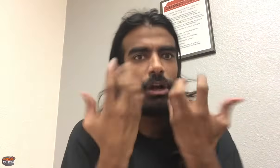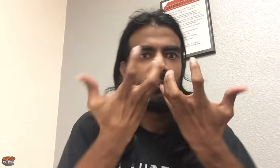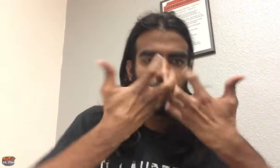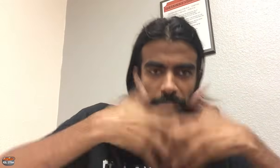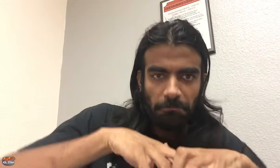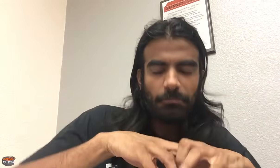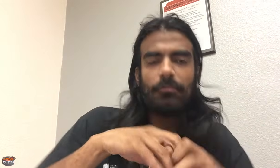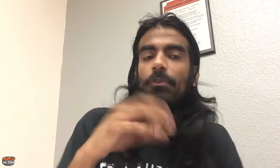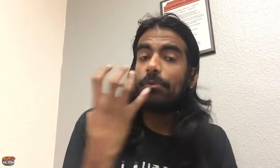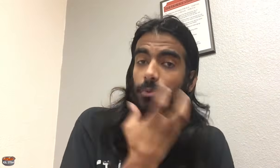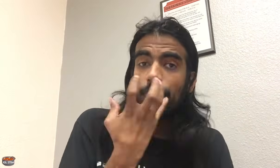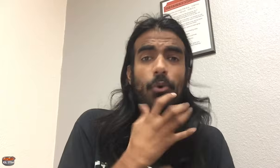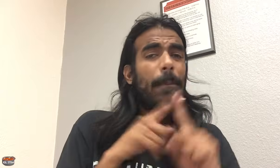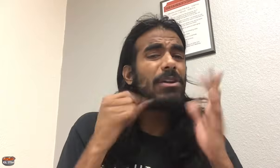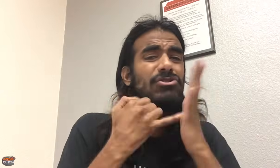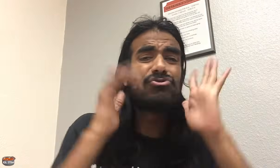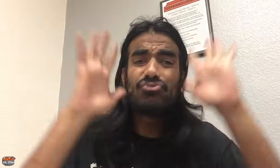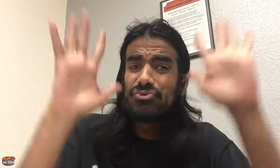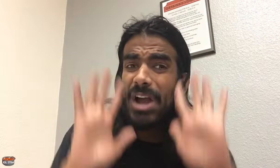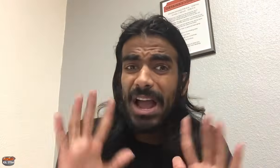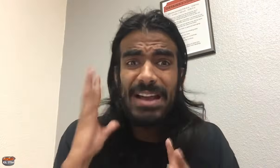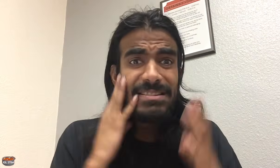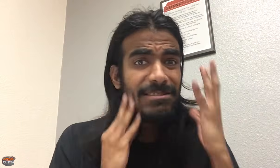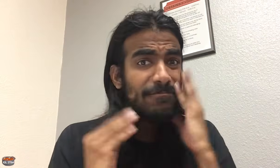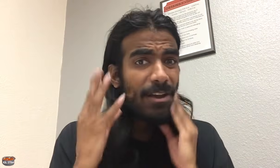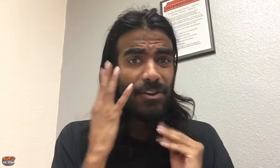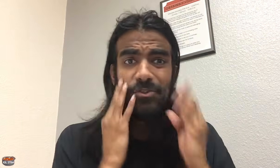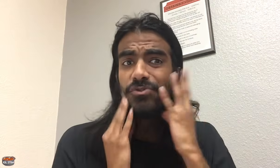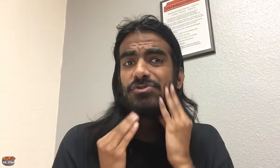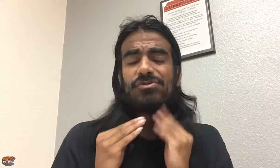more of a barrier there. So we really have to make sure everything works out. But still it's a